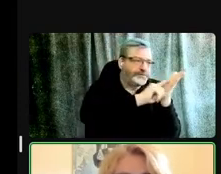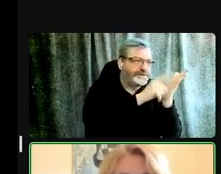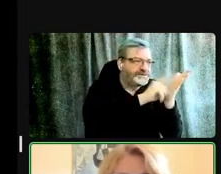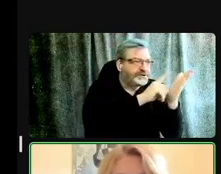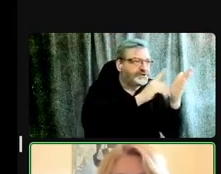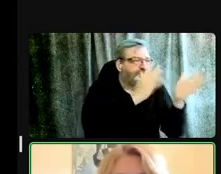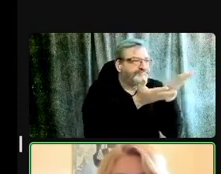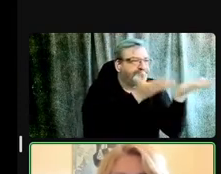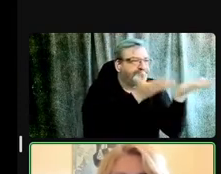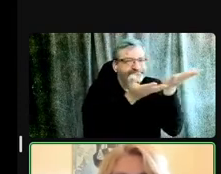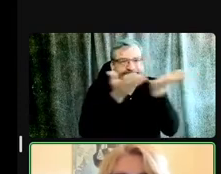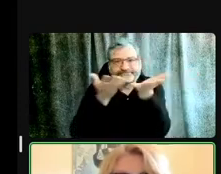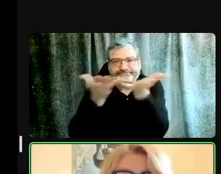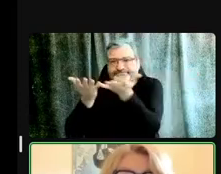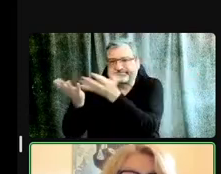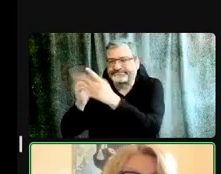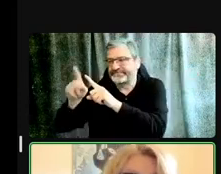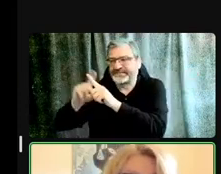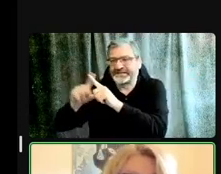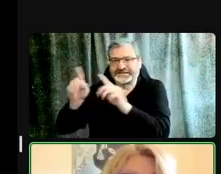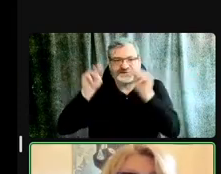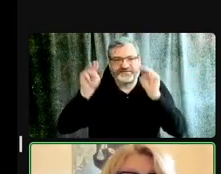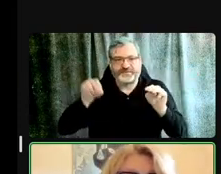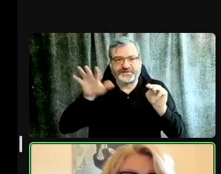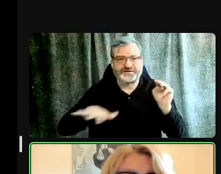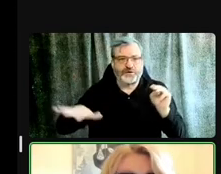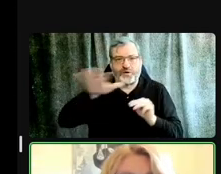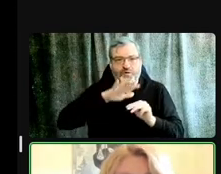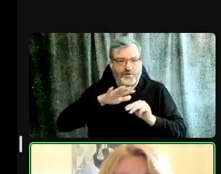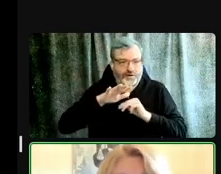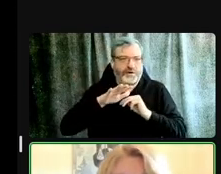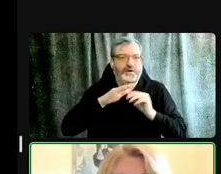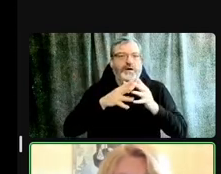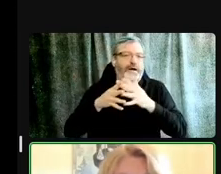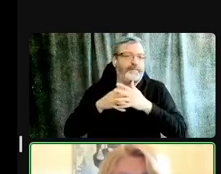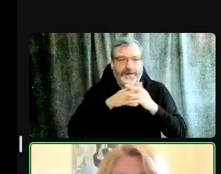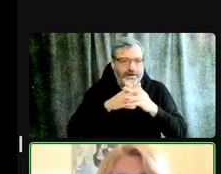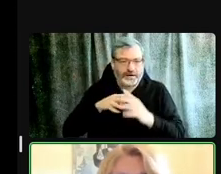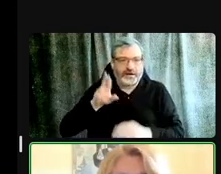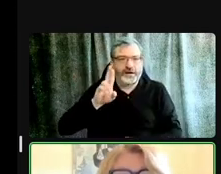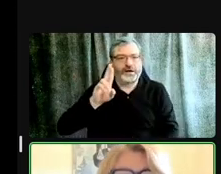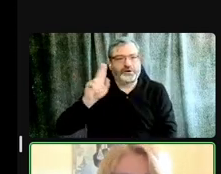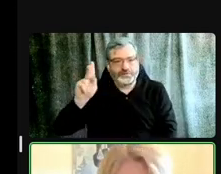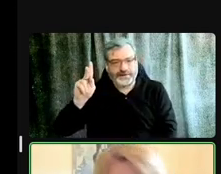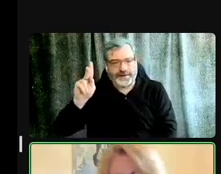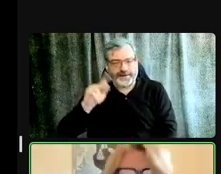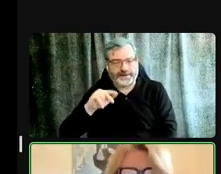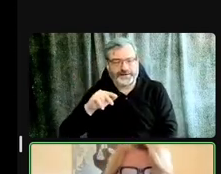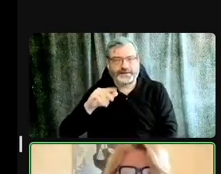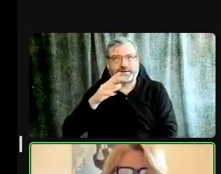the country and in the United Kingdom and Canada.